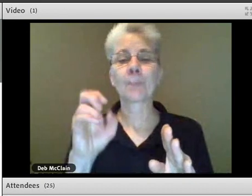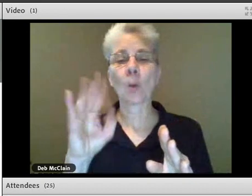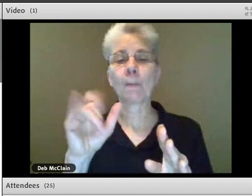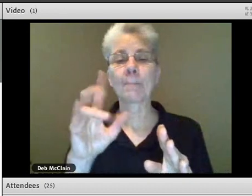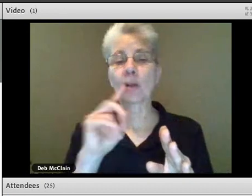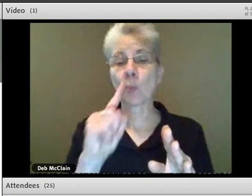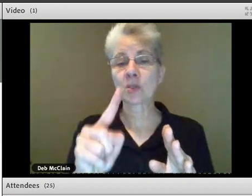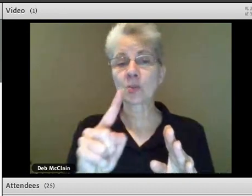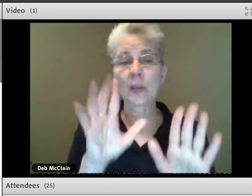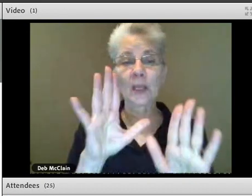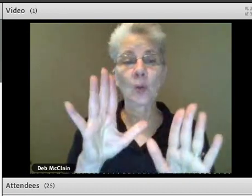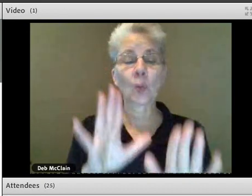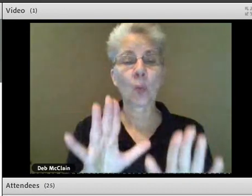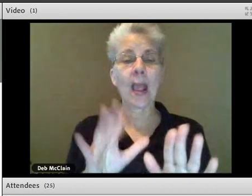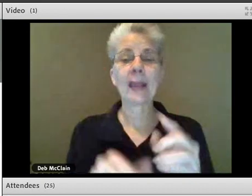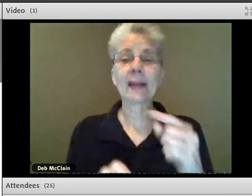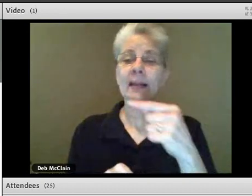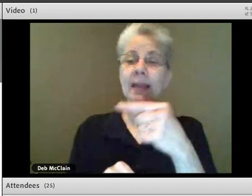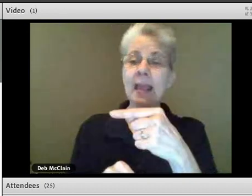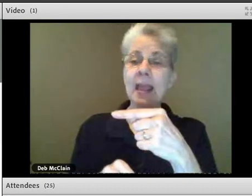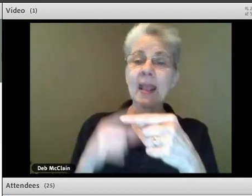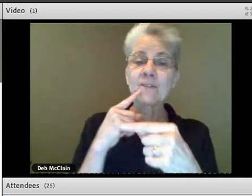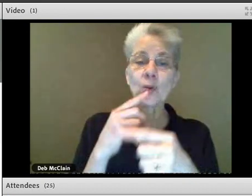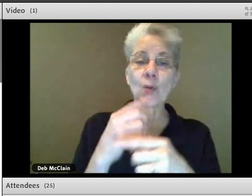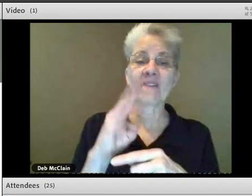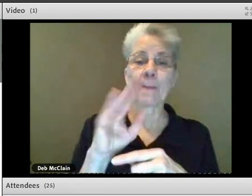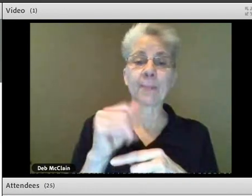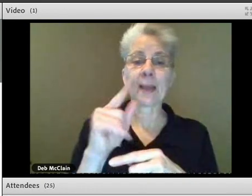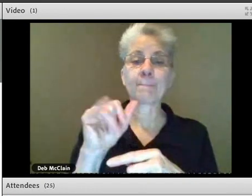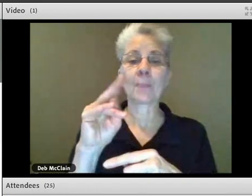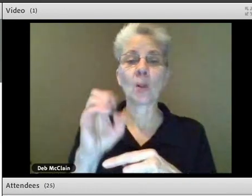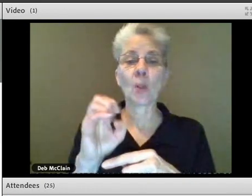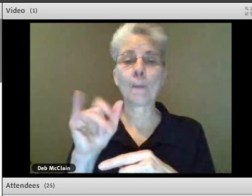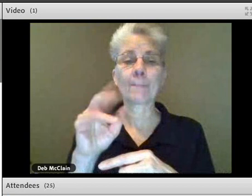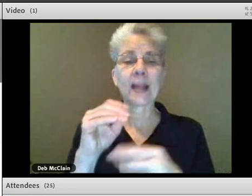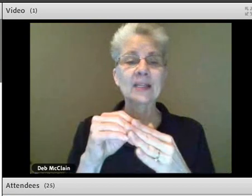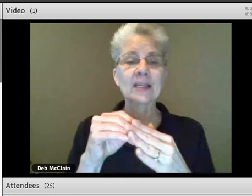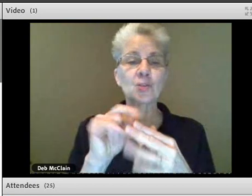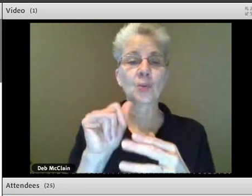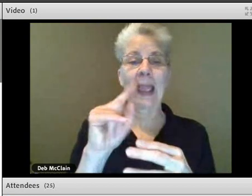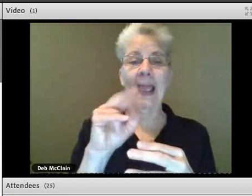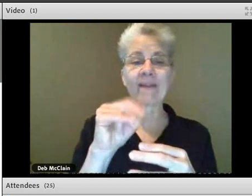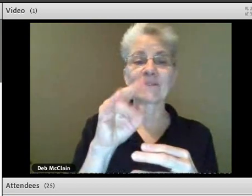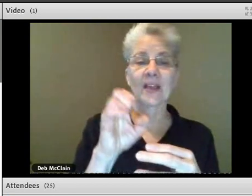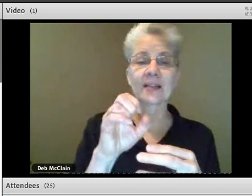if you embed BigBlueButton, let's say, into Canvas, a learning management system, all the users...